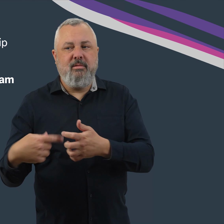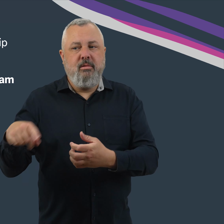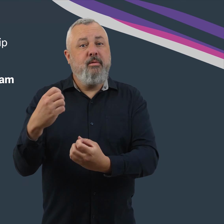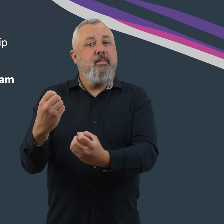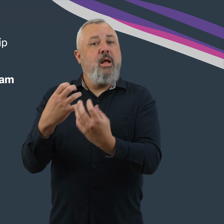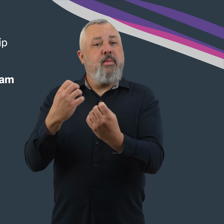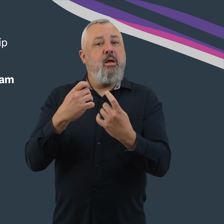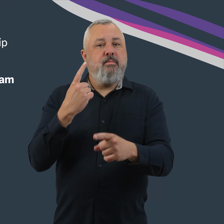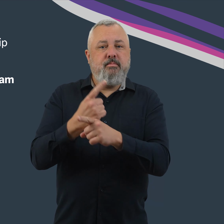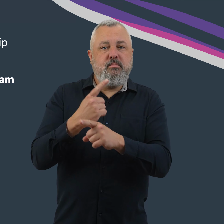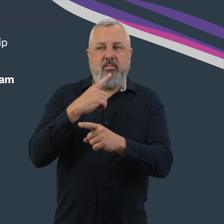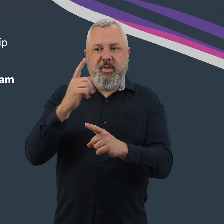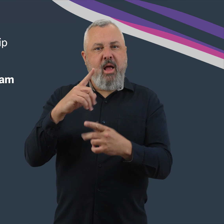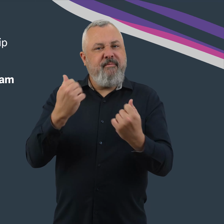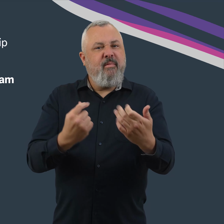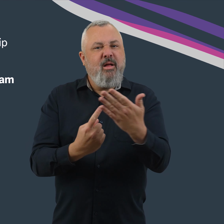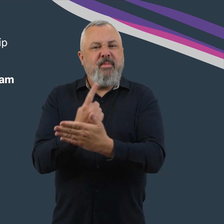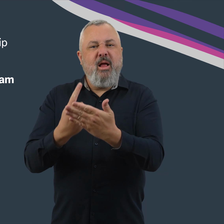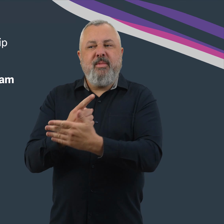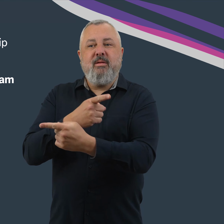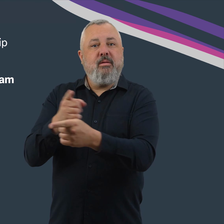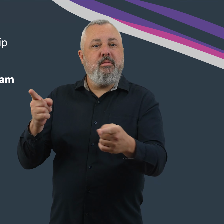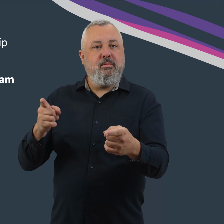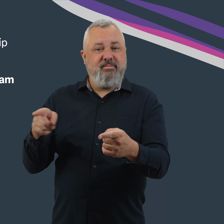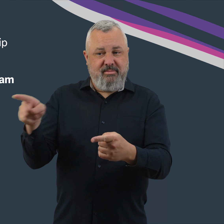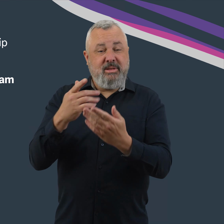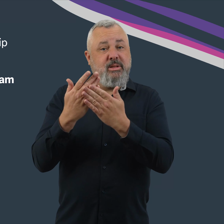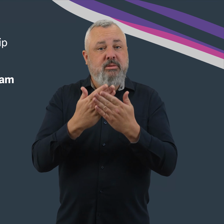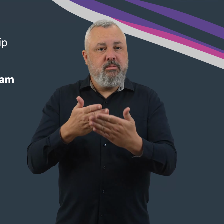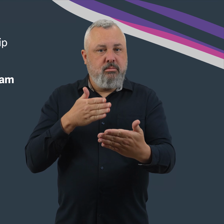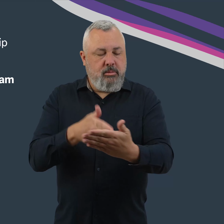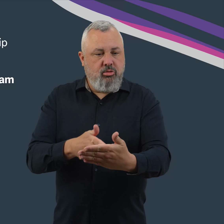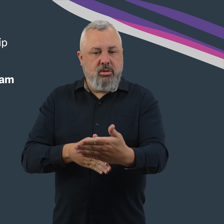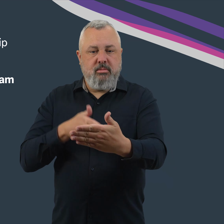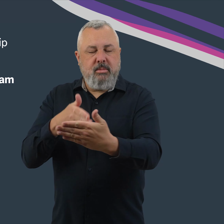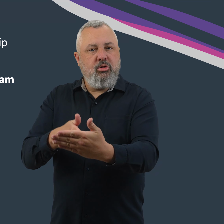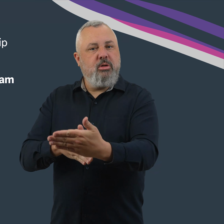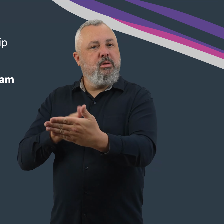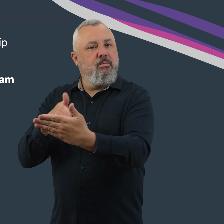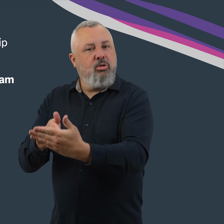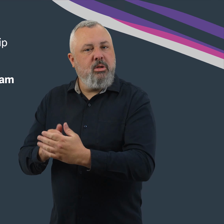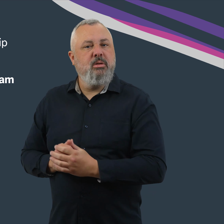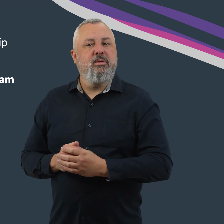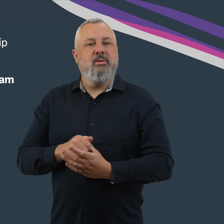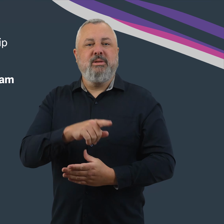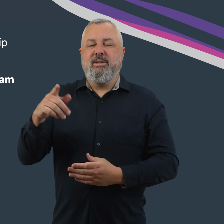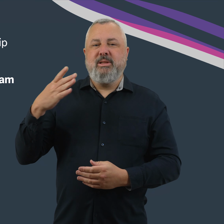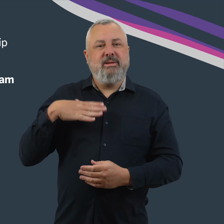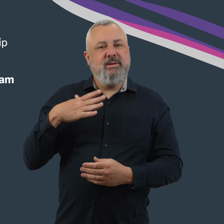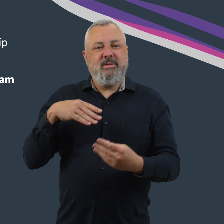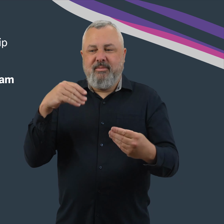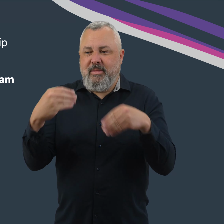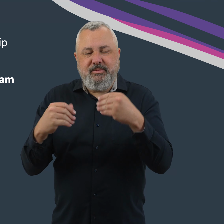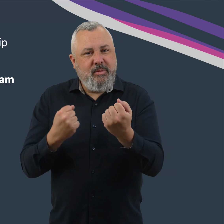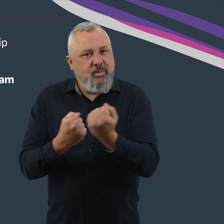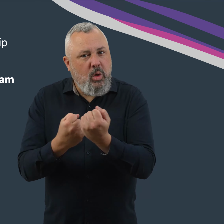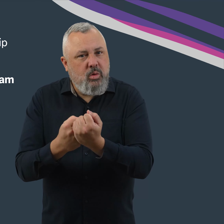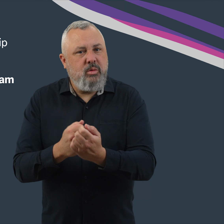These consultations highlighted the barriers students face, the need for flexible support,